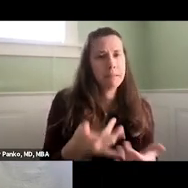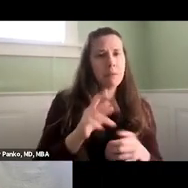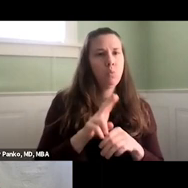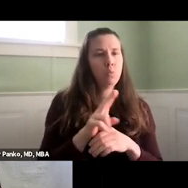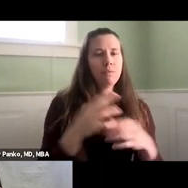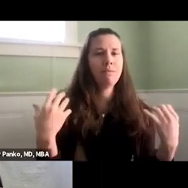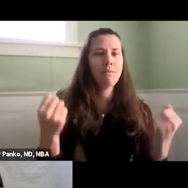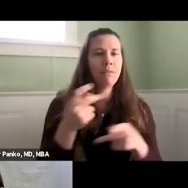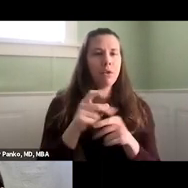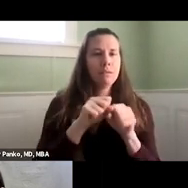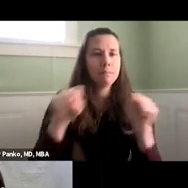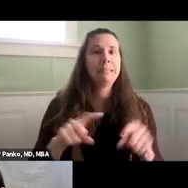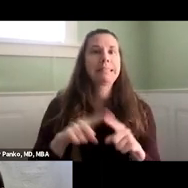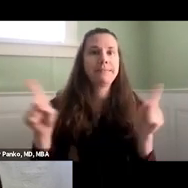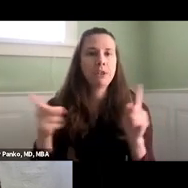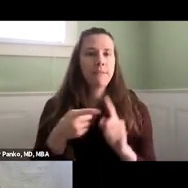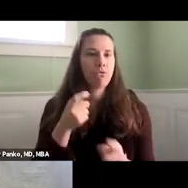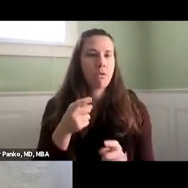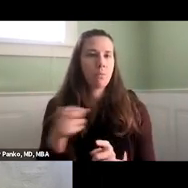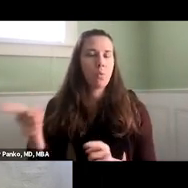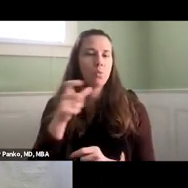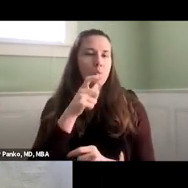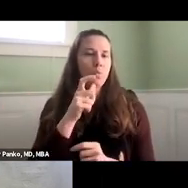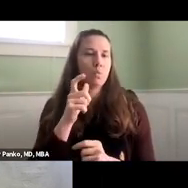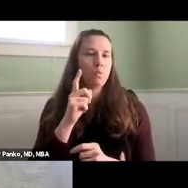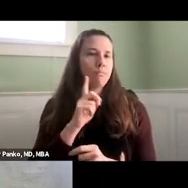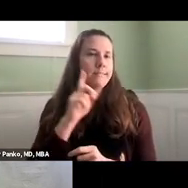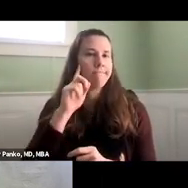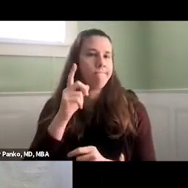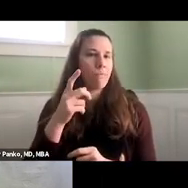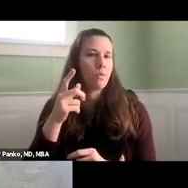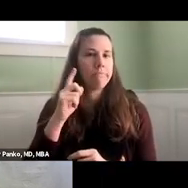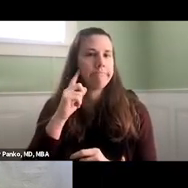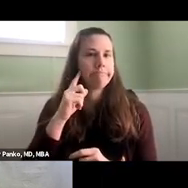lingually before the age of three, typically accesses the healthcare system differently